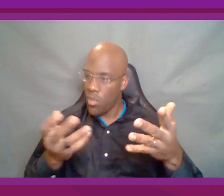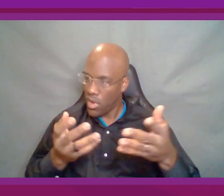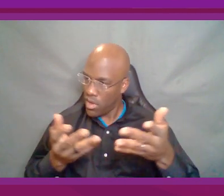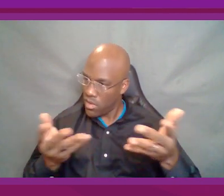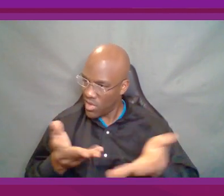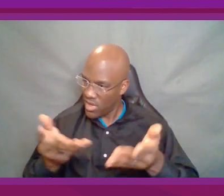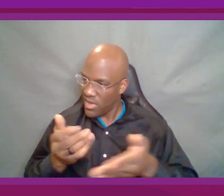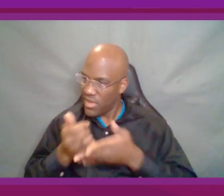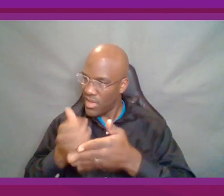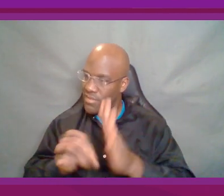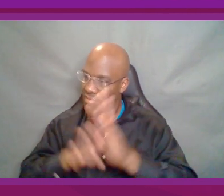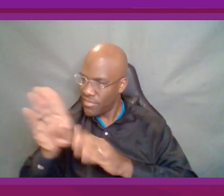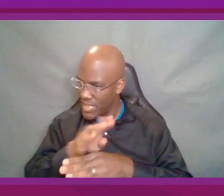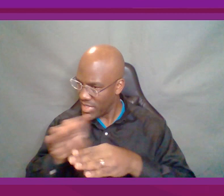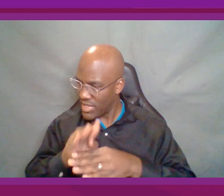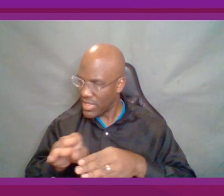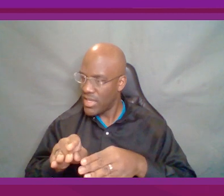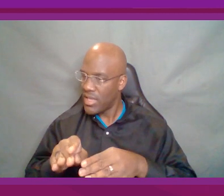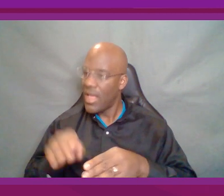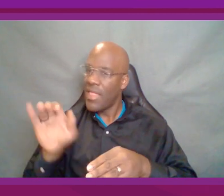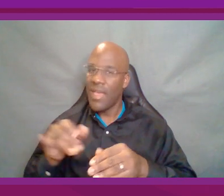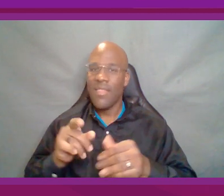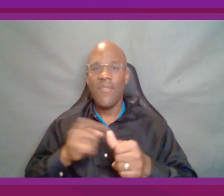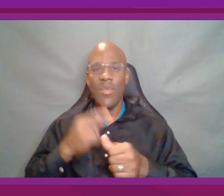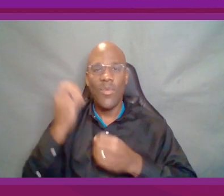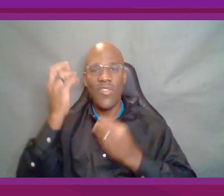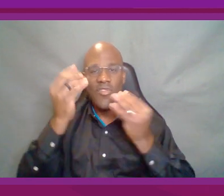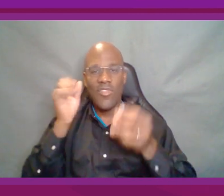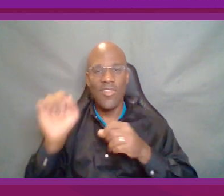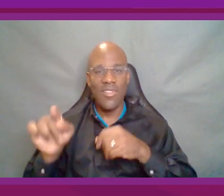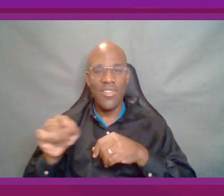to help my business move forward, then individuals would have the ability to be more